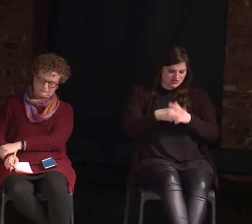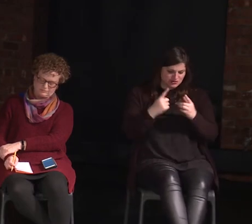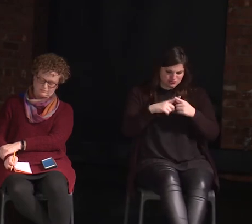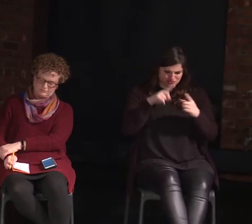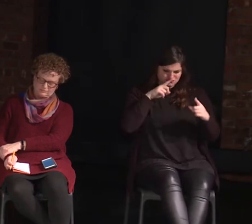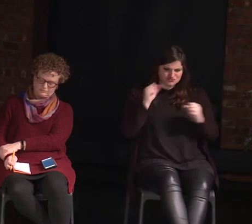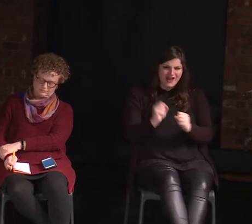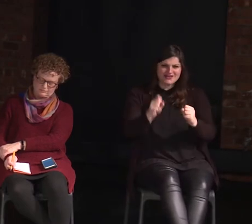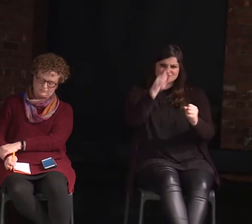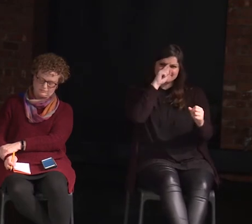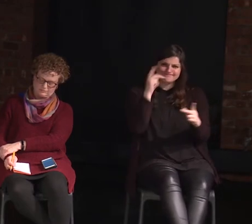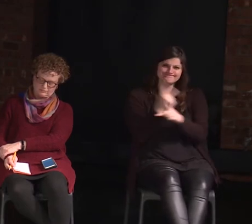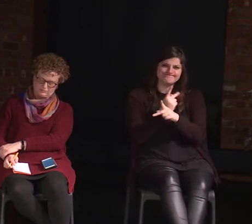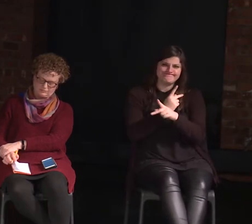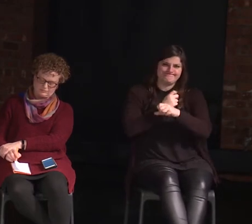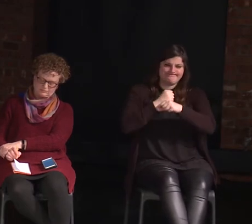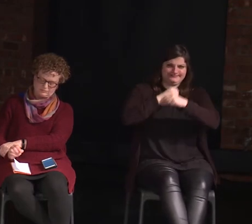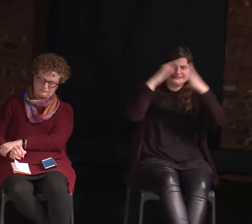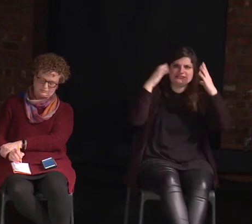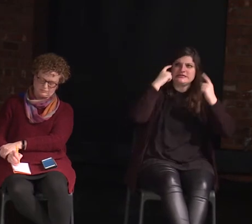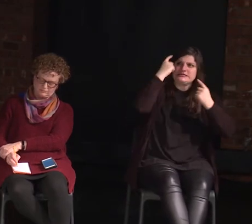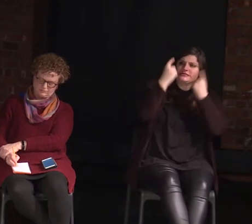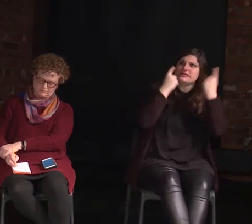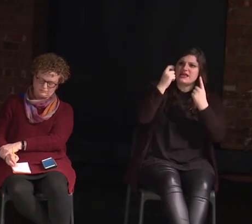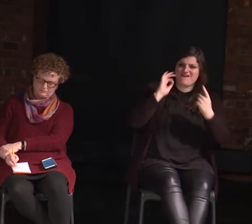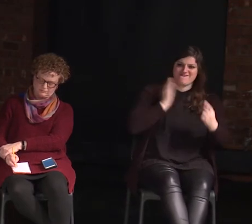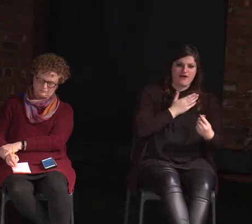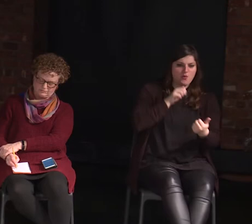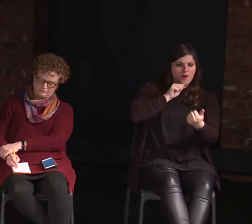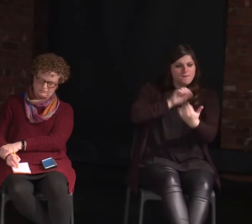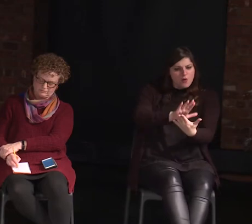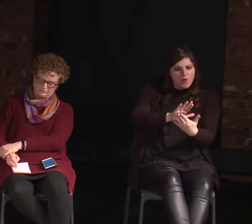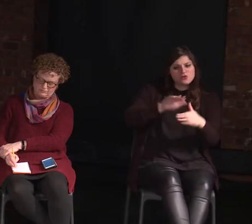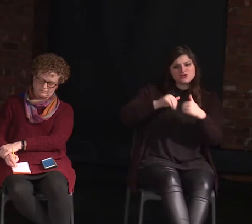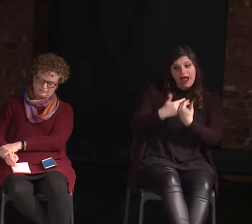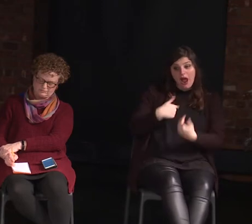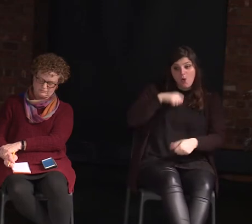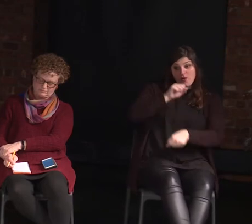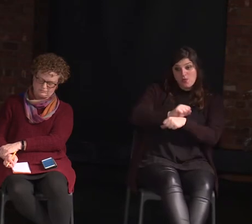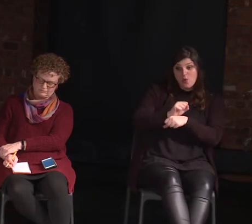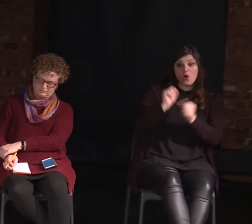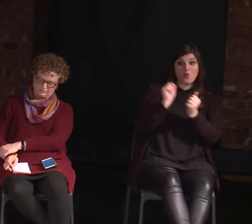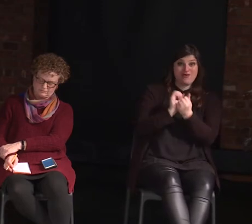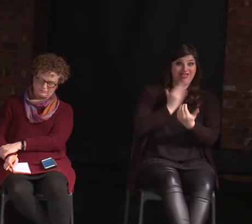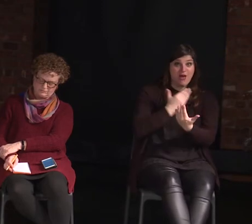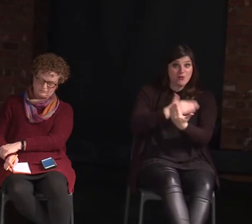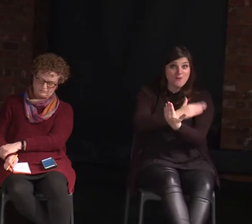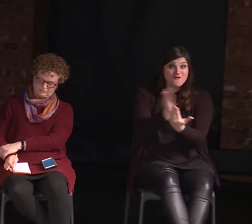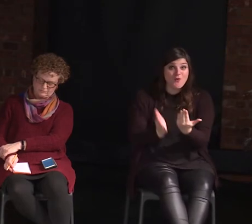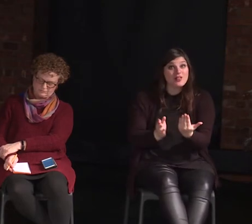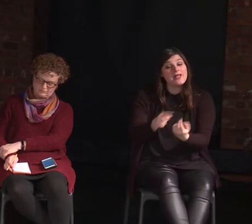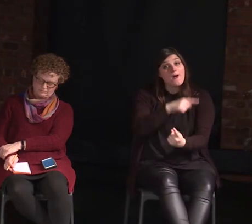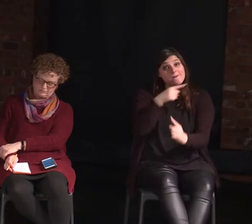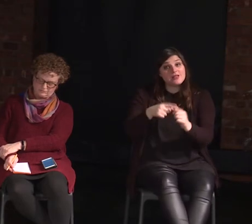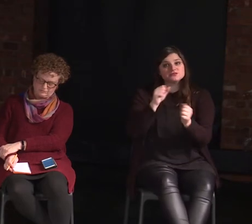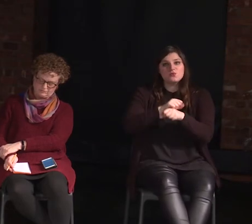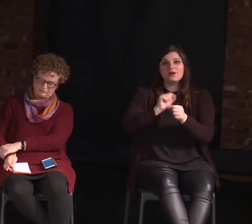about how we work not only with our own portfolio but collaboratively with other foundations